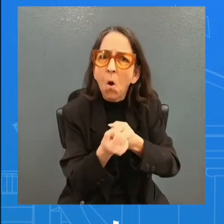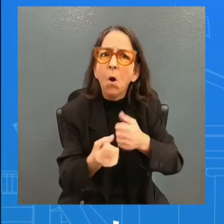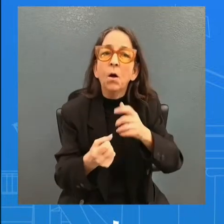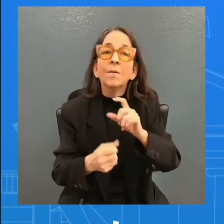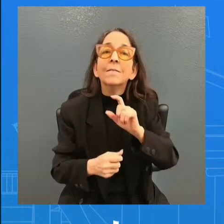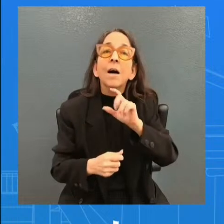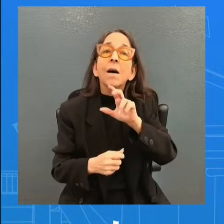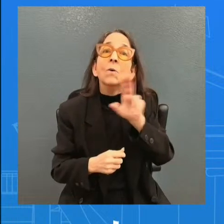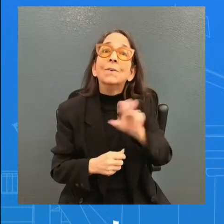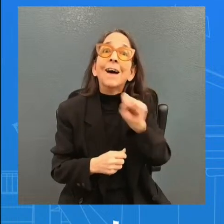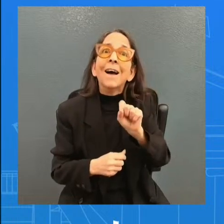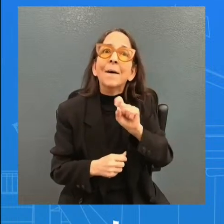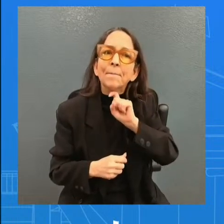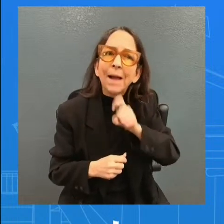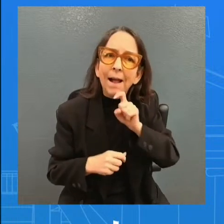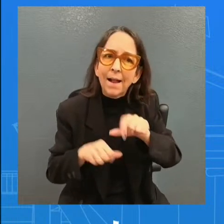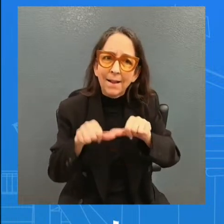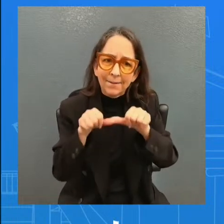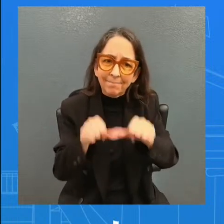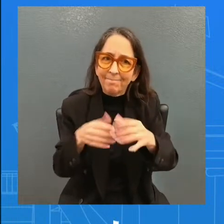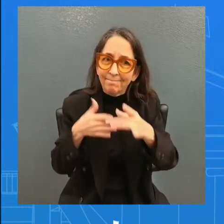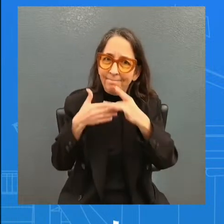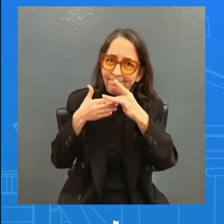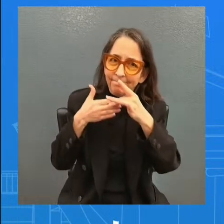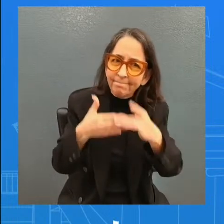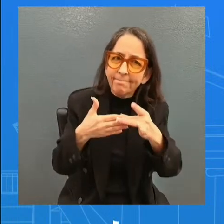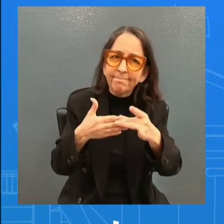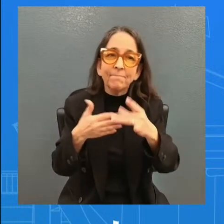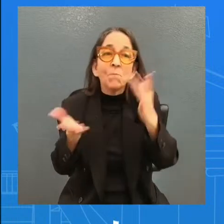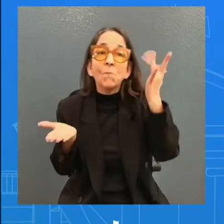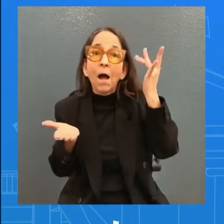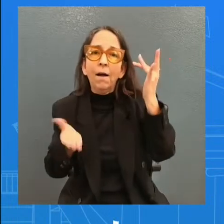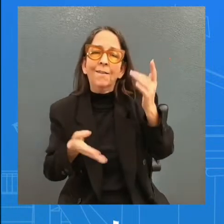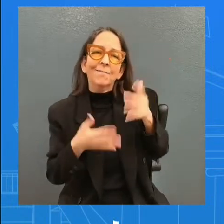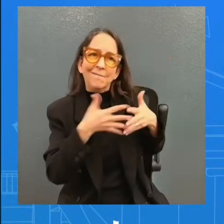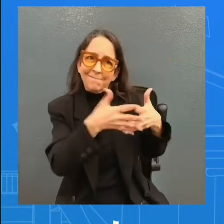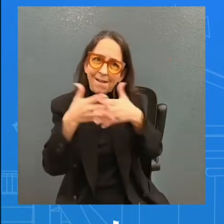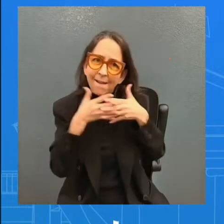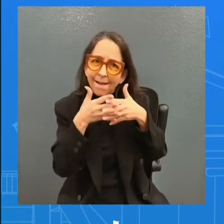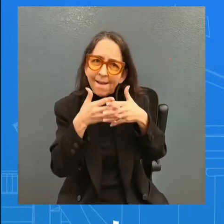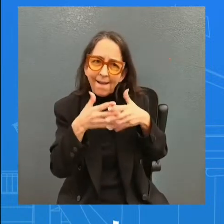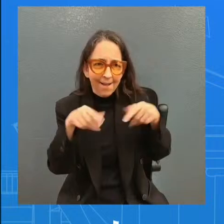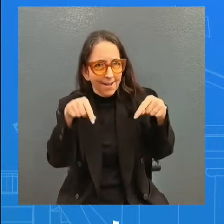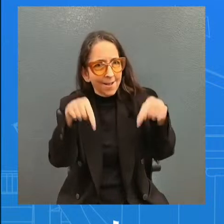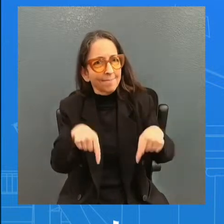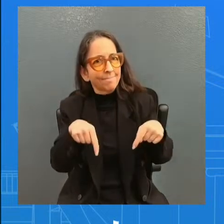of America’s national interests. And so, that’s why the president made this decision. He’s always been very clear about that.